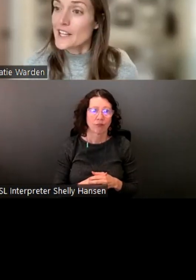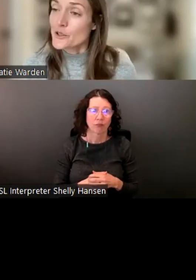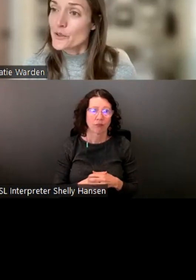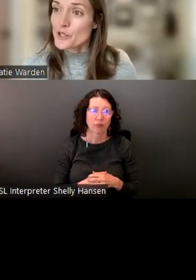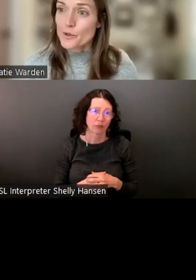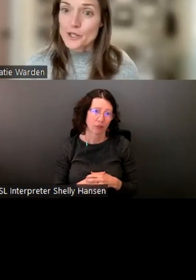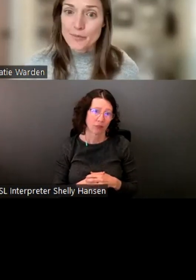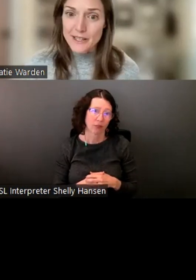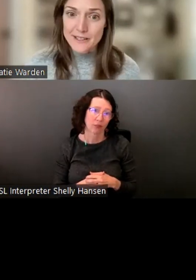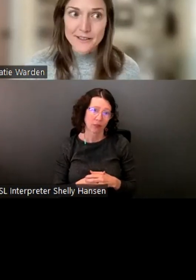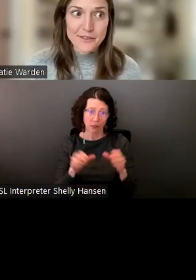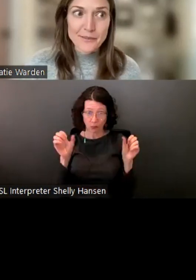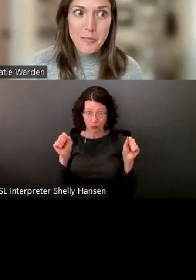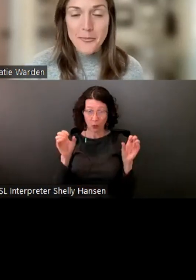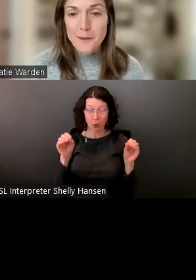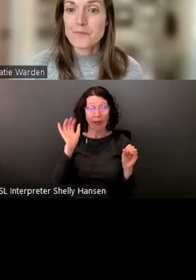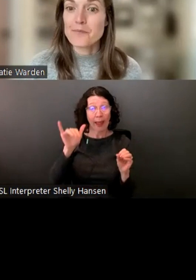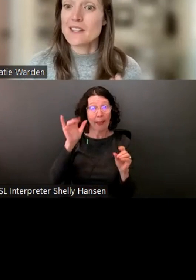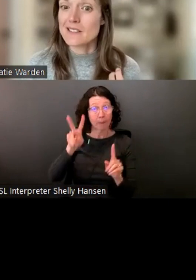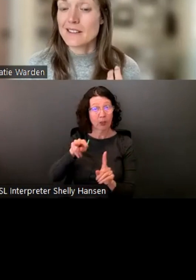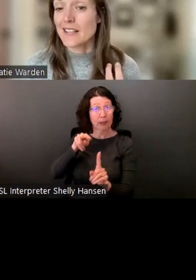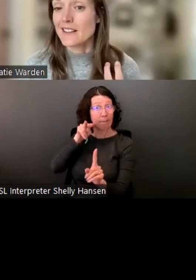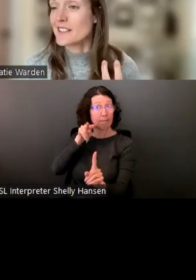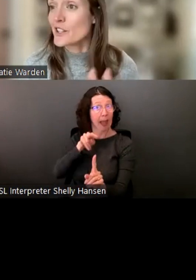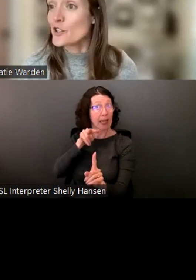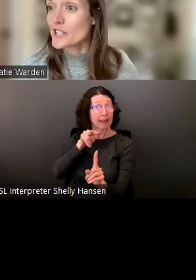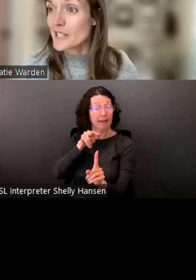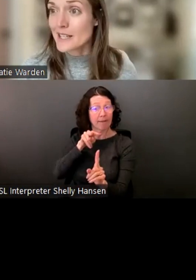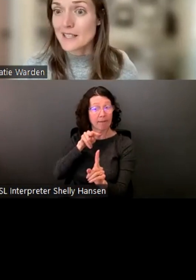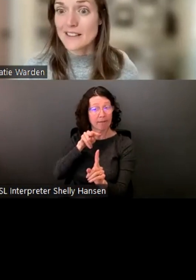And so this perspective, this understanding